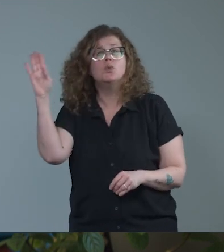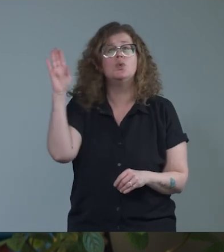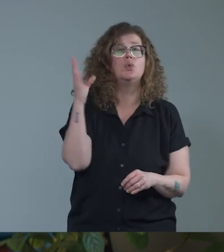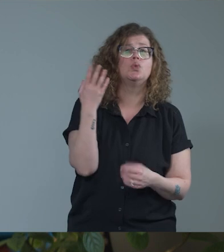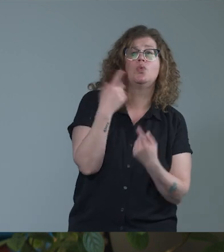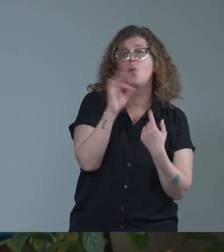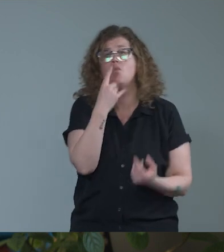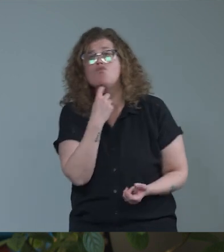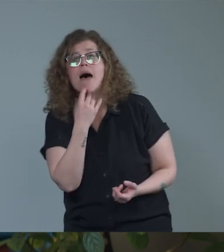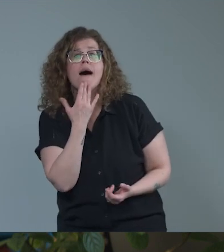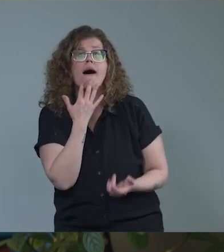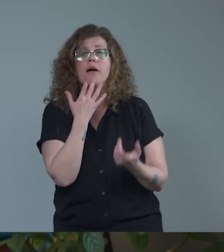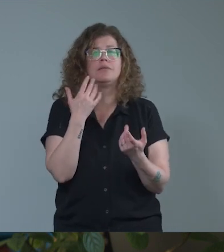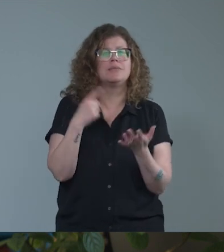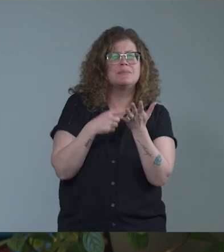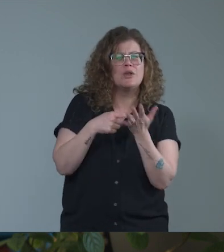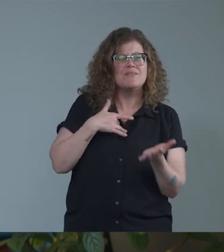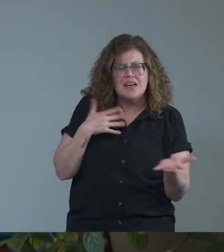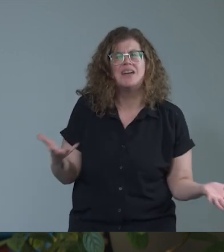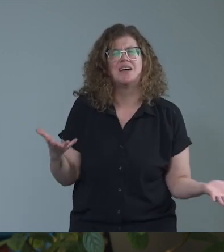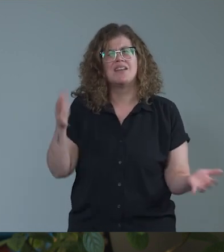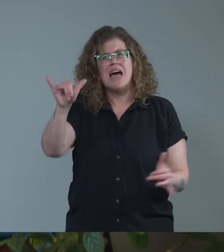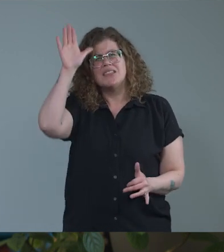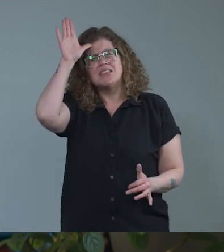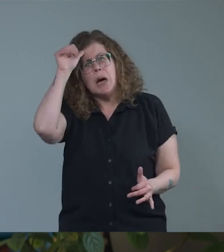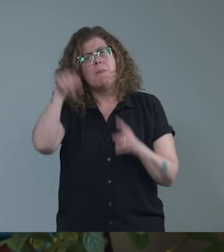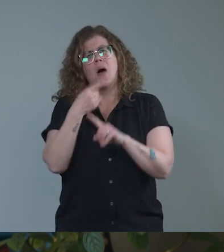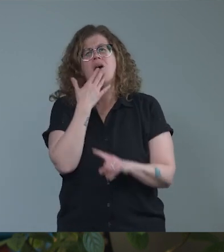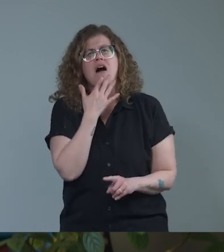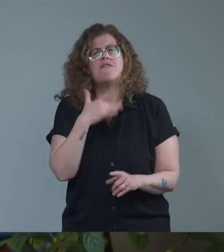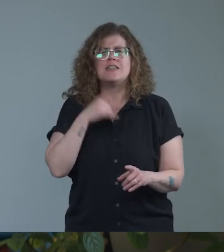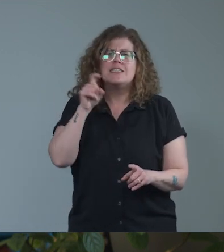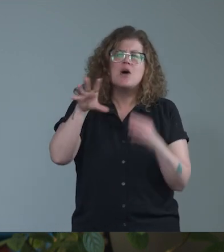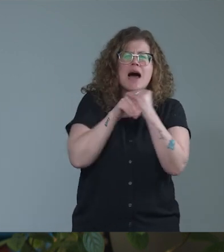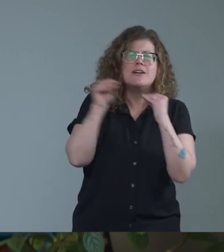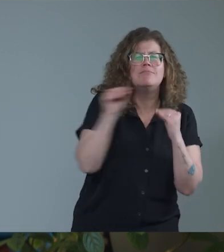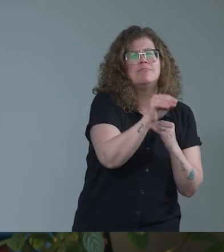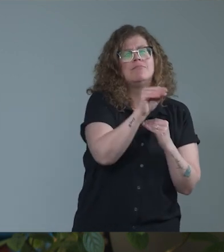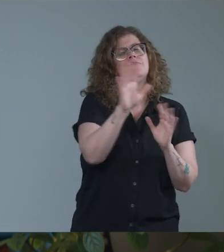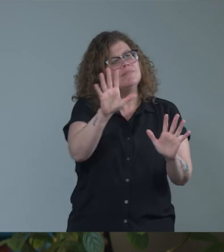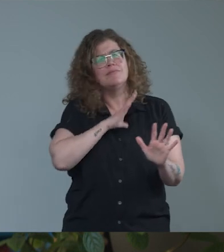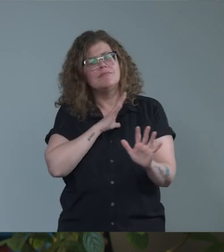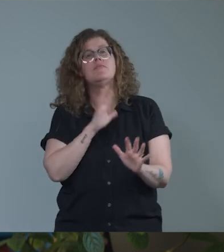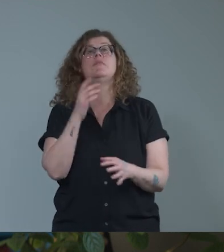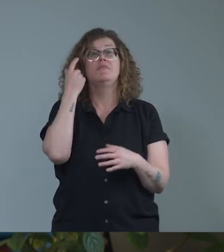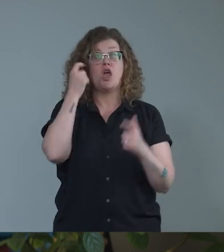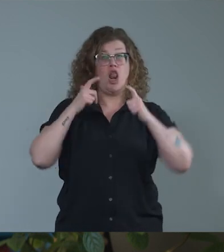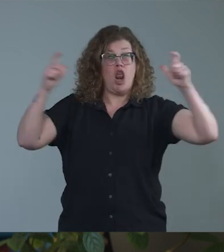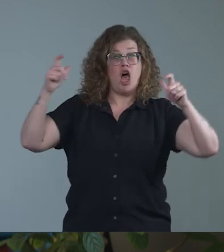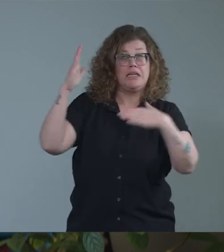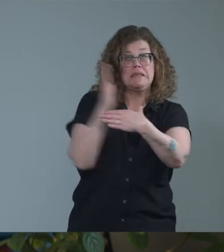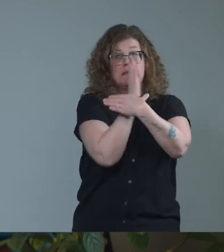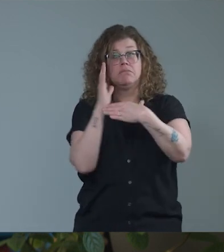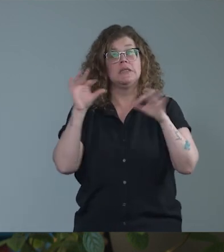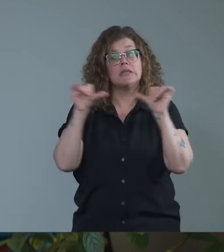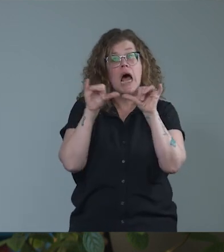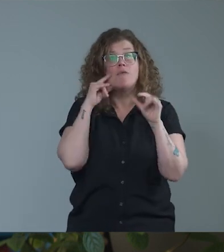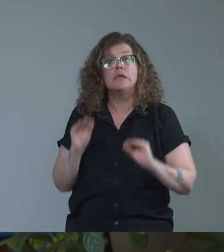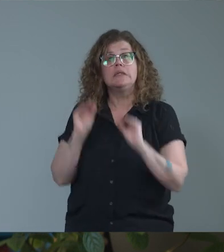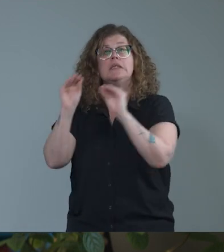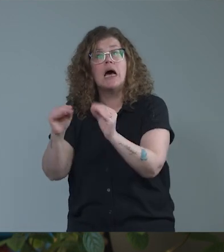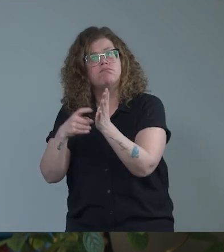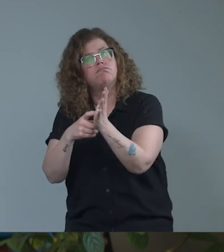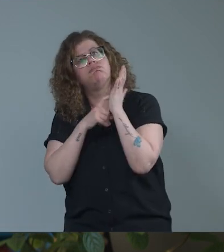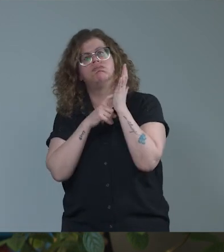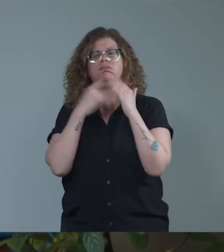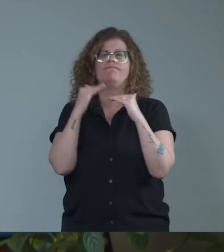So I needed, I needed lots of help, in terms of delegation, you know,